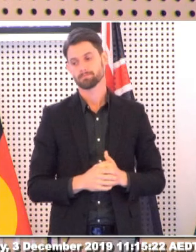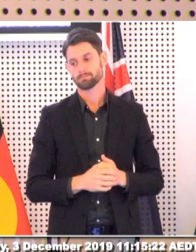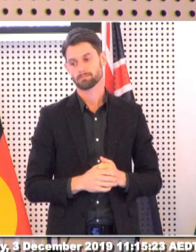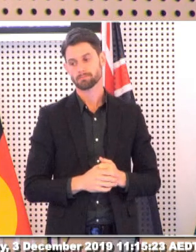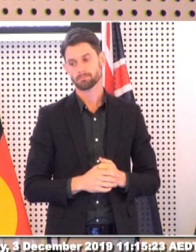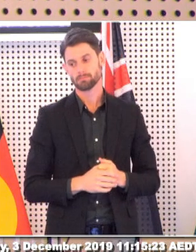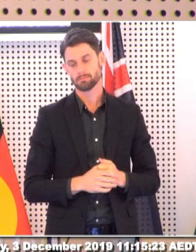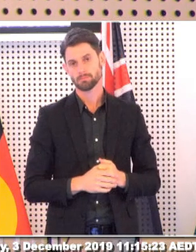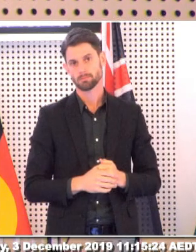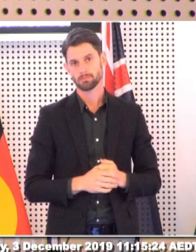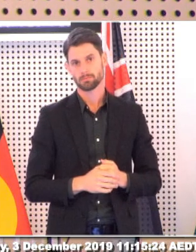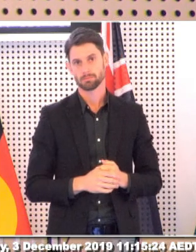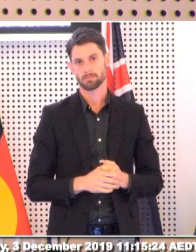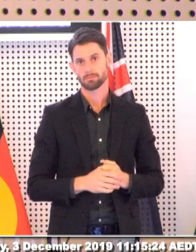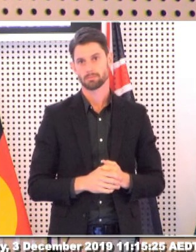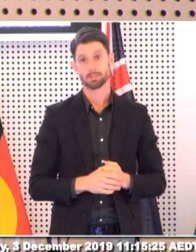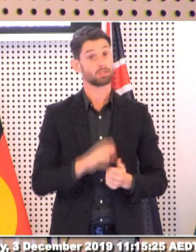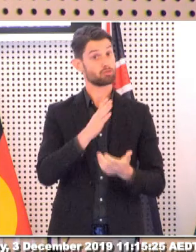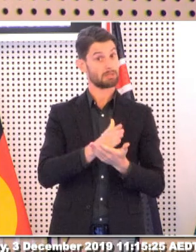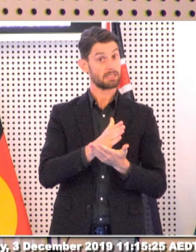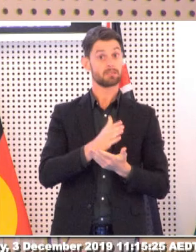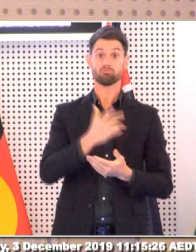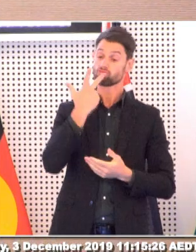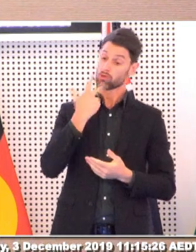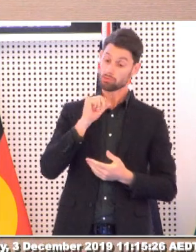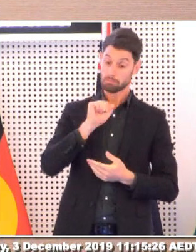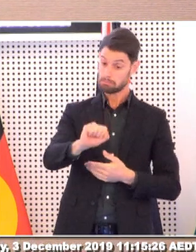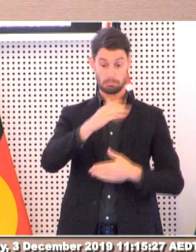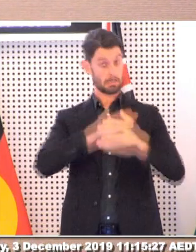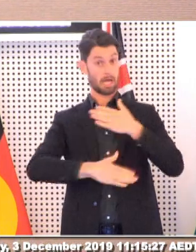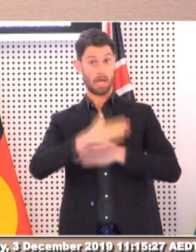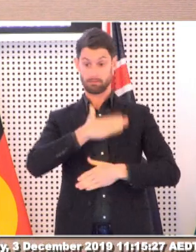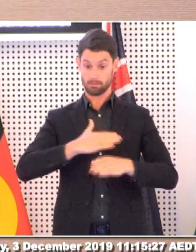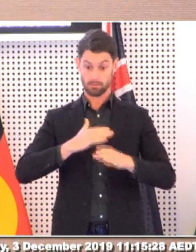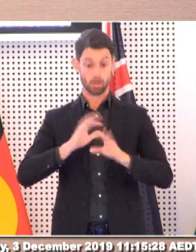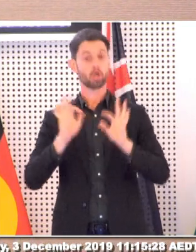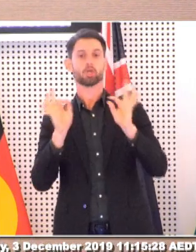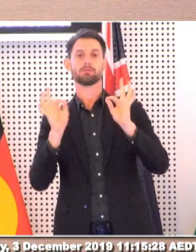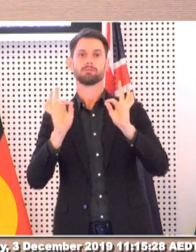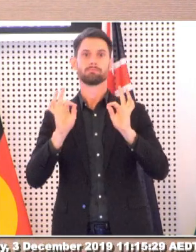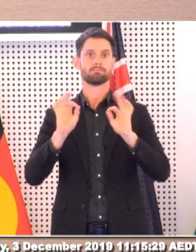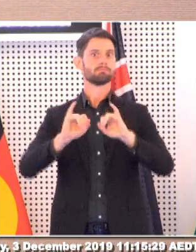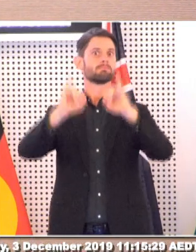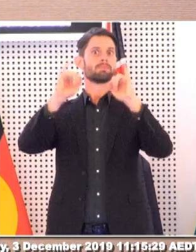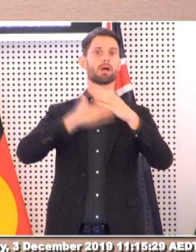when you don’t have behaviours of concern. Behaviours of concern, as we’ve heard before and as also people spoke about